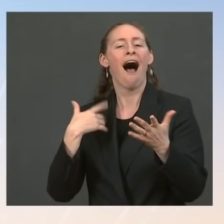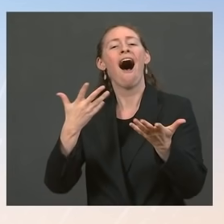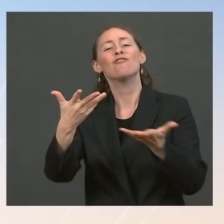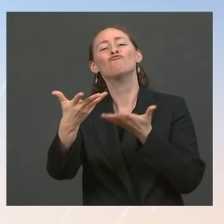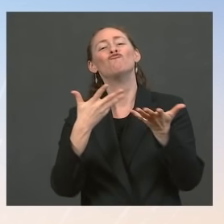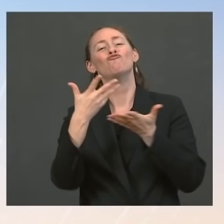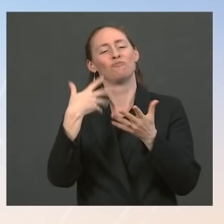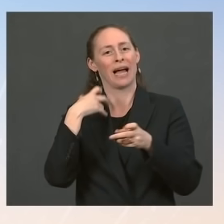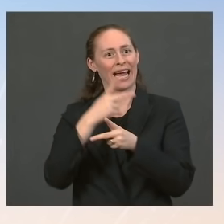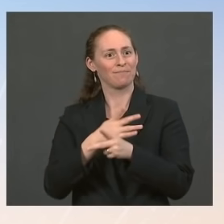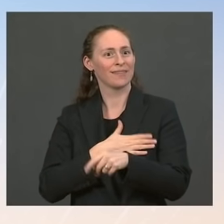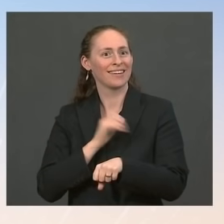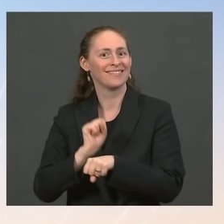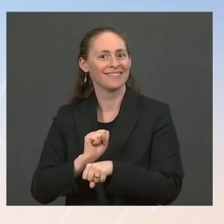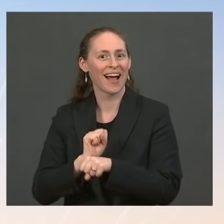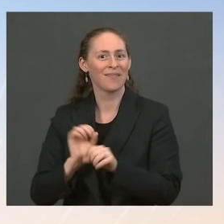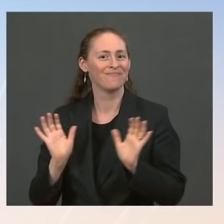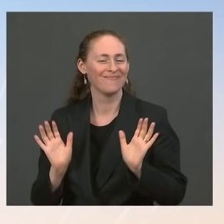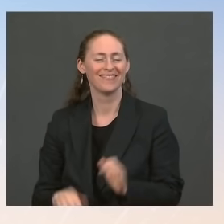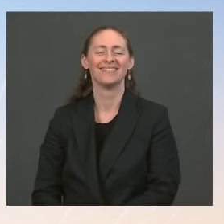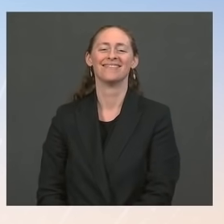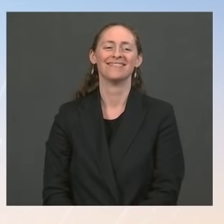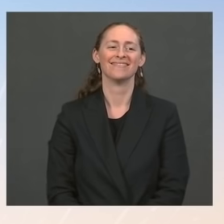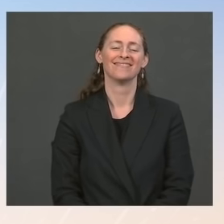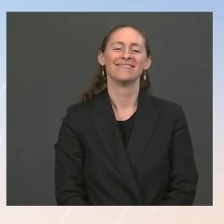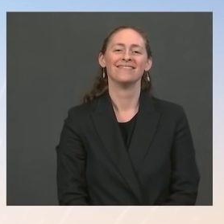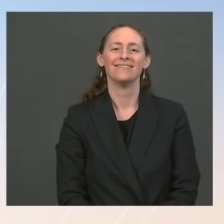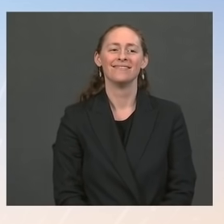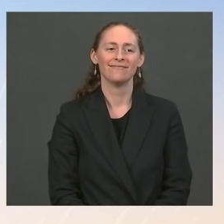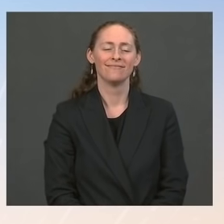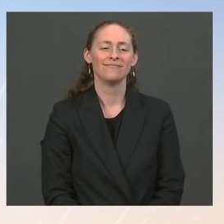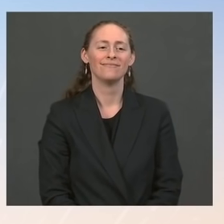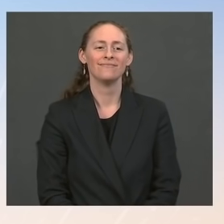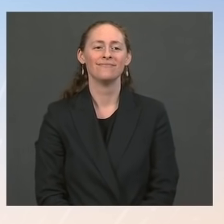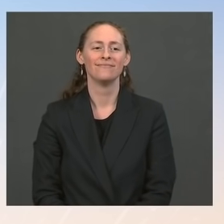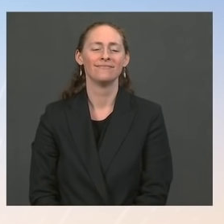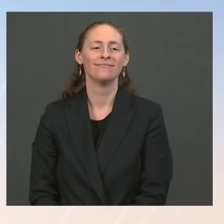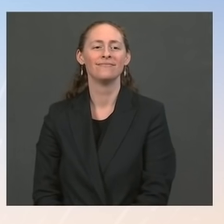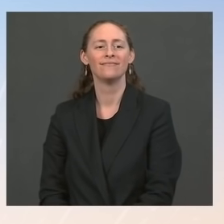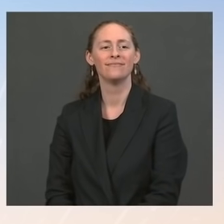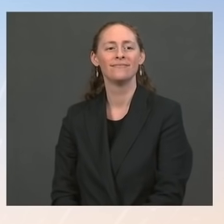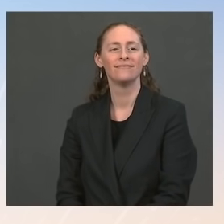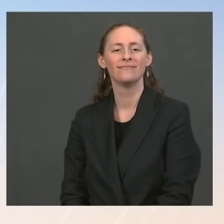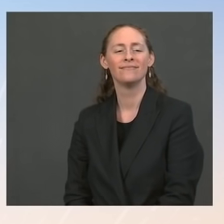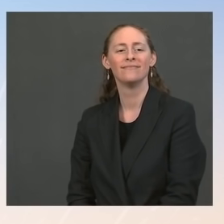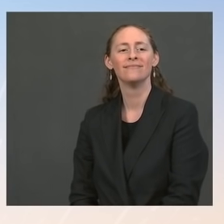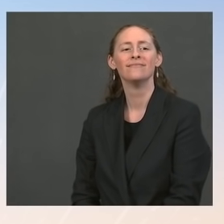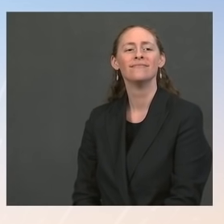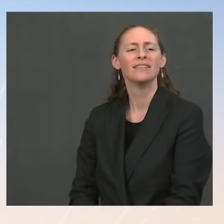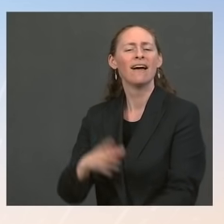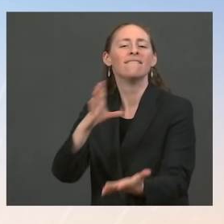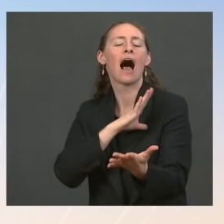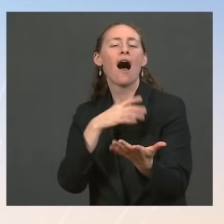The Press: And just one more -- and I'm not trying to be clever here. Ms. Psaki: No, go ahead. The Press: Speaker Pelosi wrote a letter to -- a "Dear Colleague" letter today.